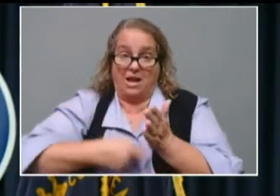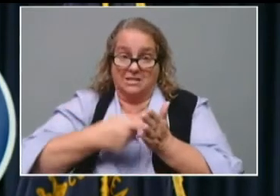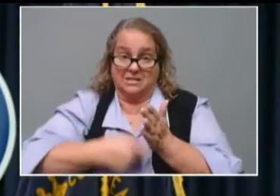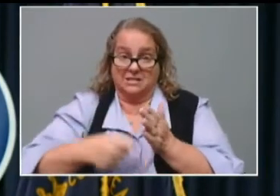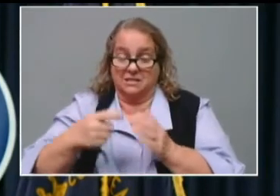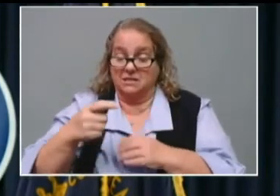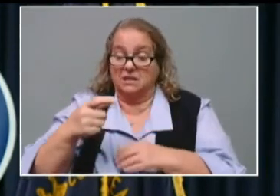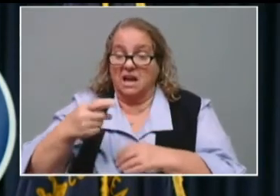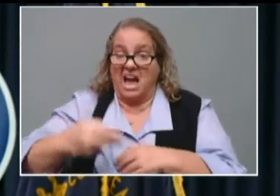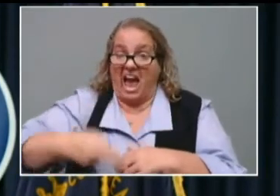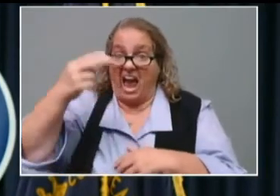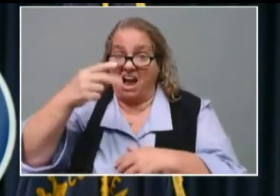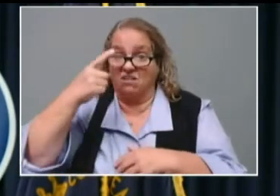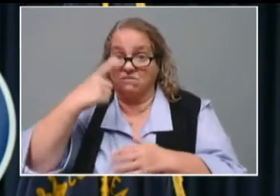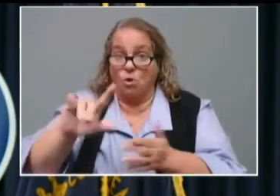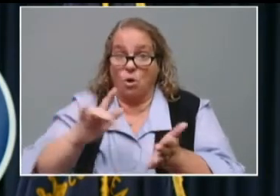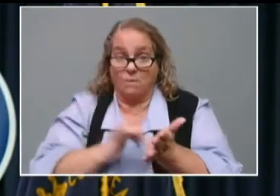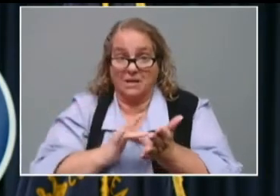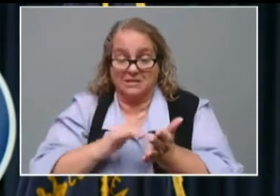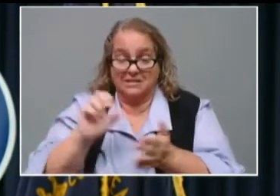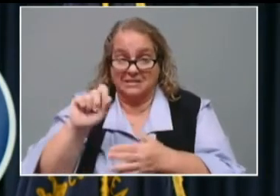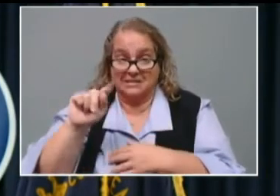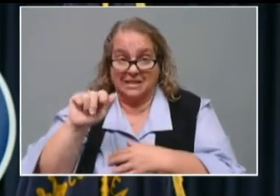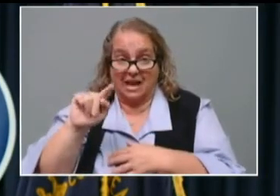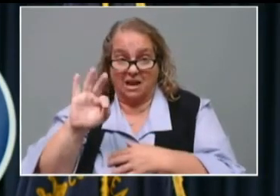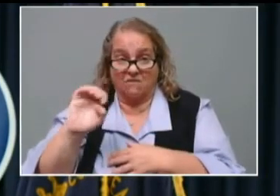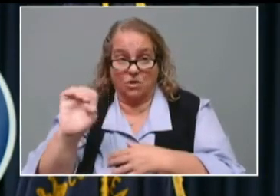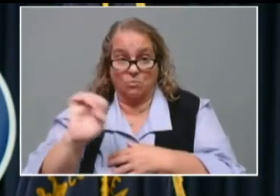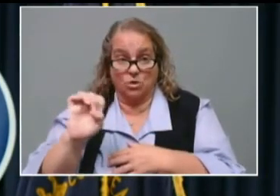State of emergency. We had been regularly communicating with the